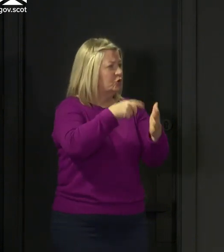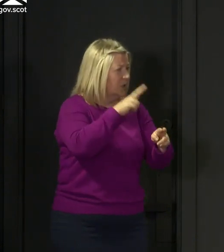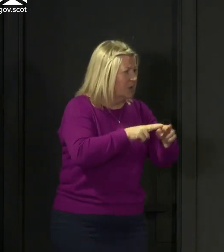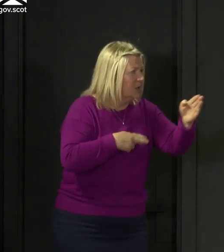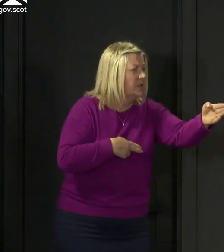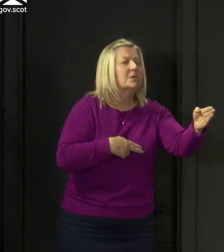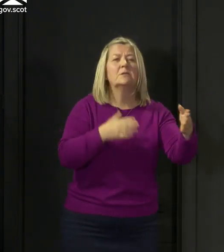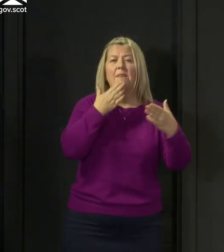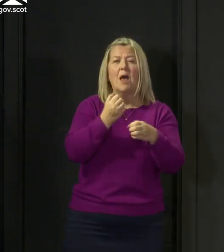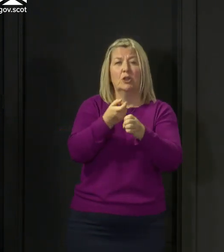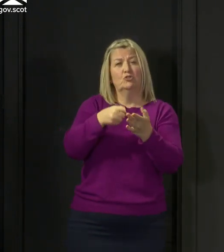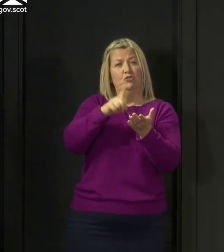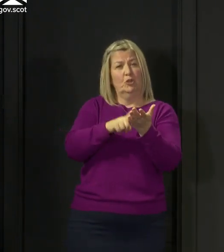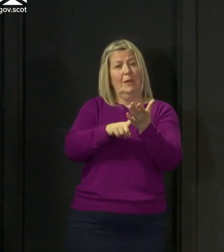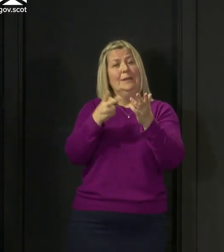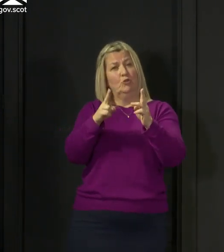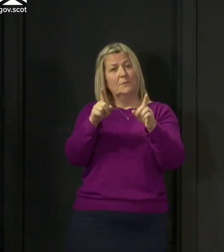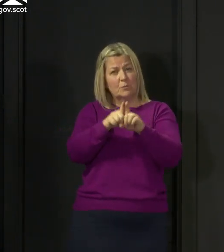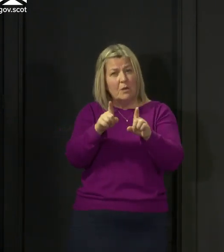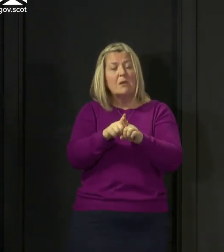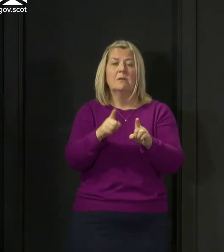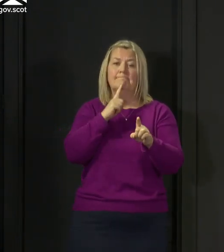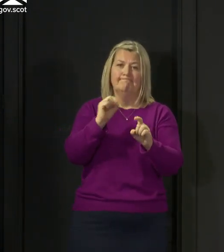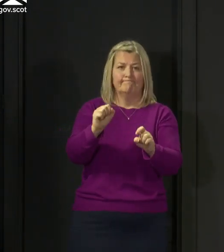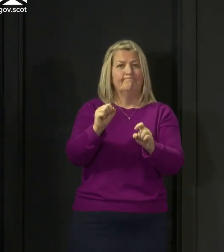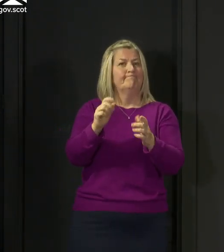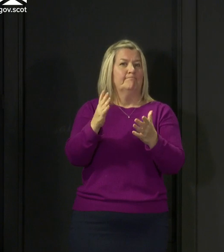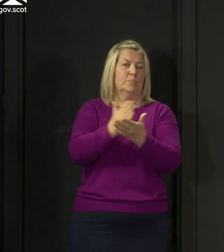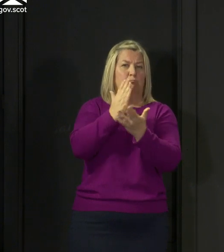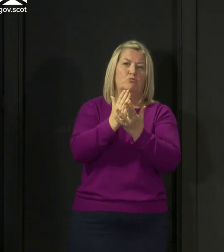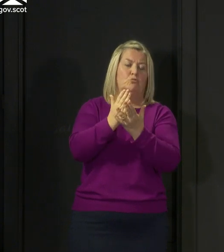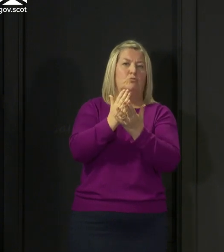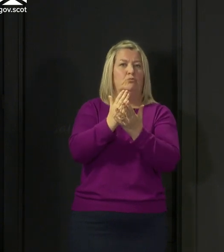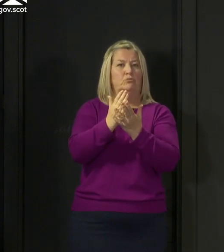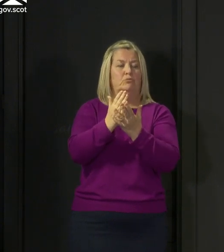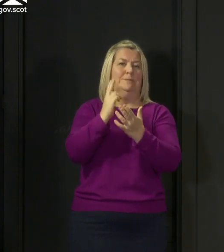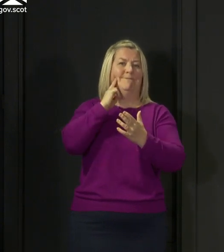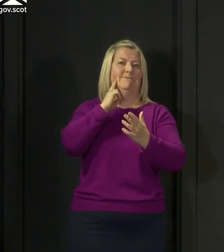I thank Jill our sign language interpreter today for her assistance in making this update